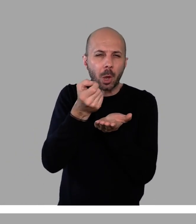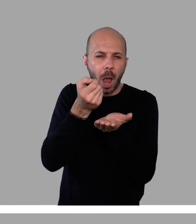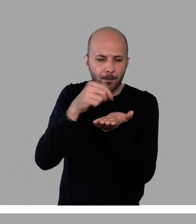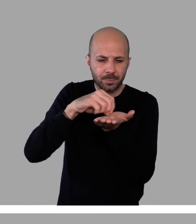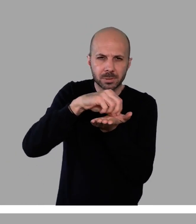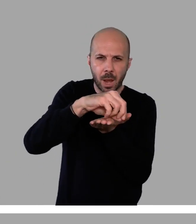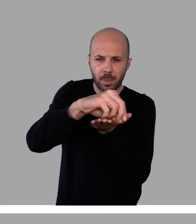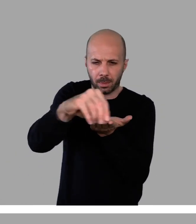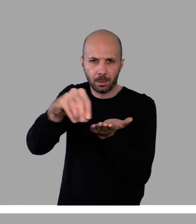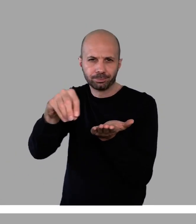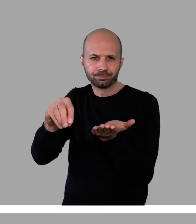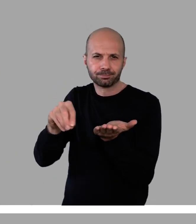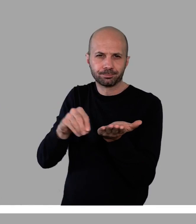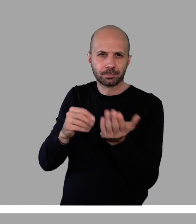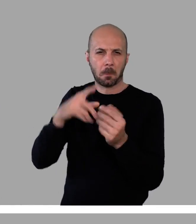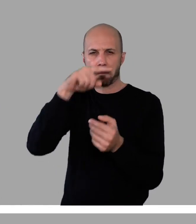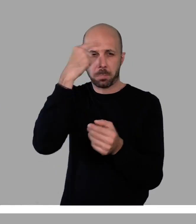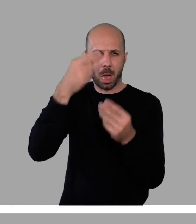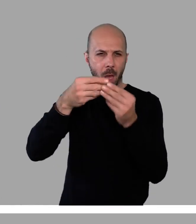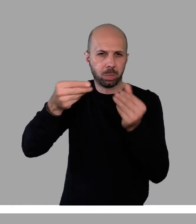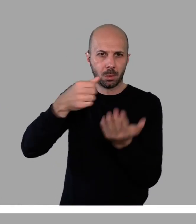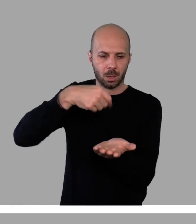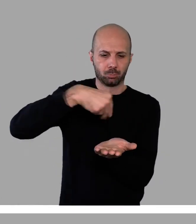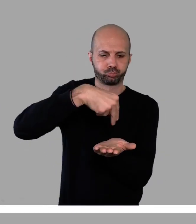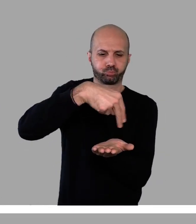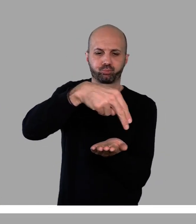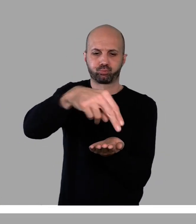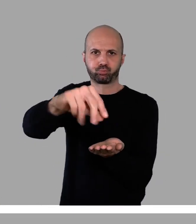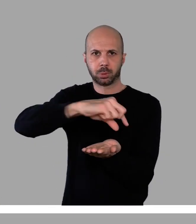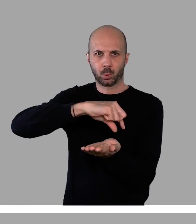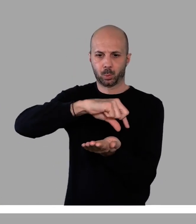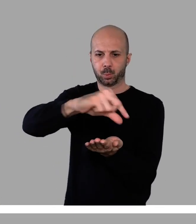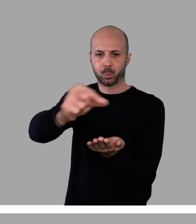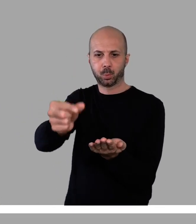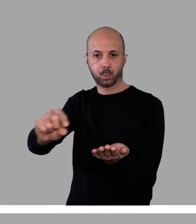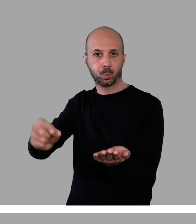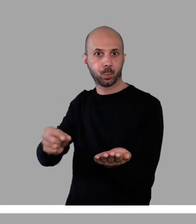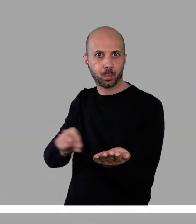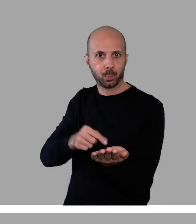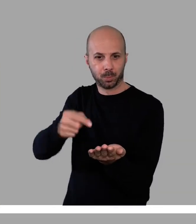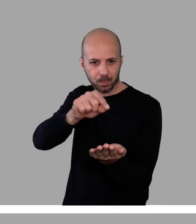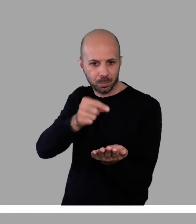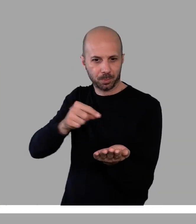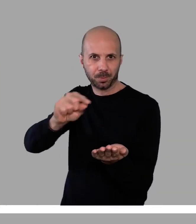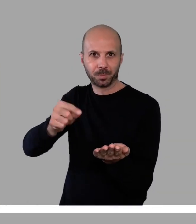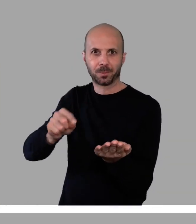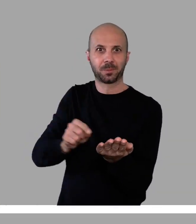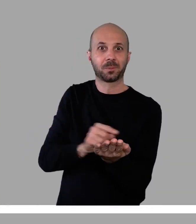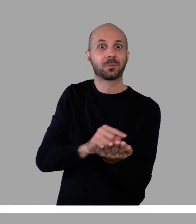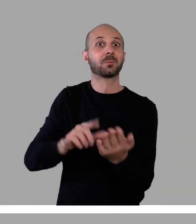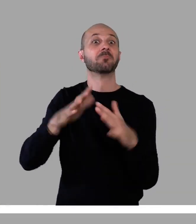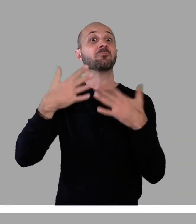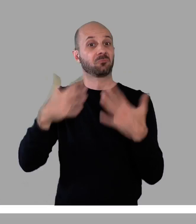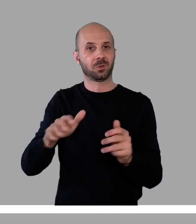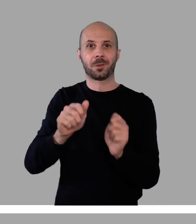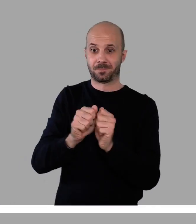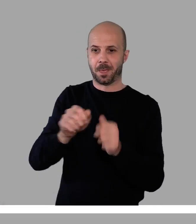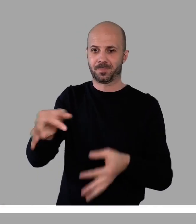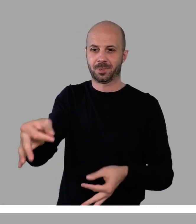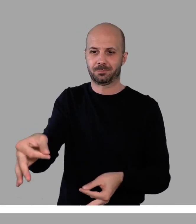Wherever the black ink of the drawing is deposited when the sheets go through the instrument